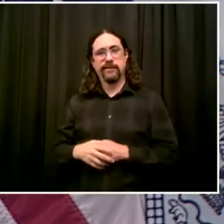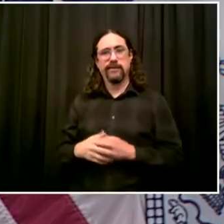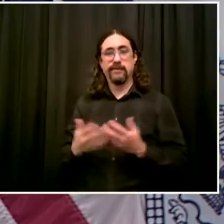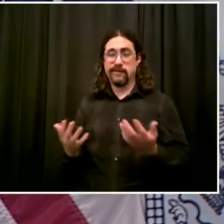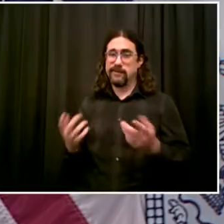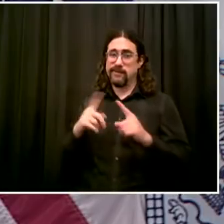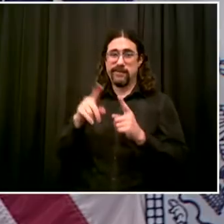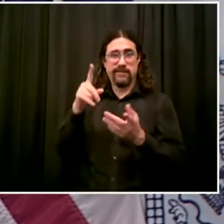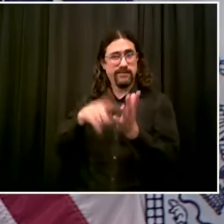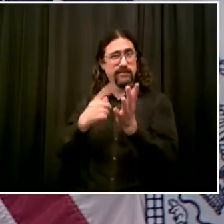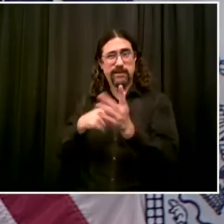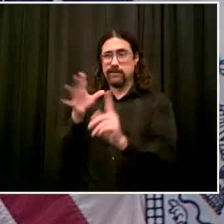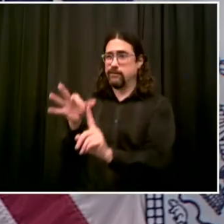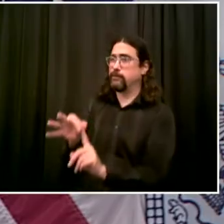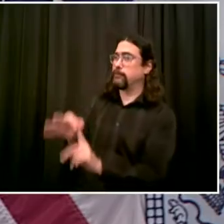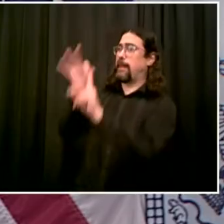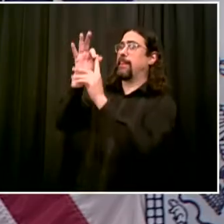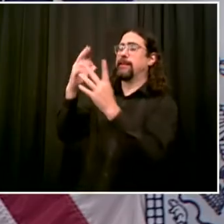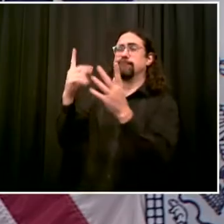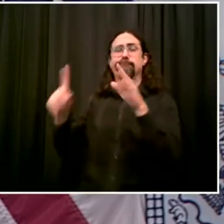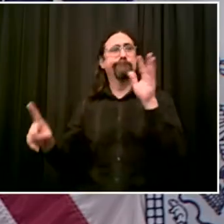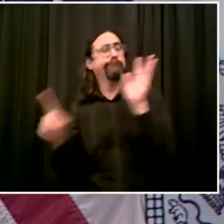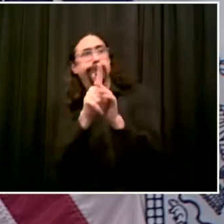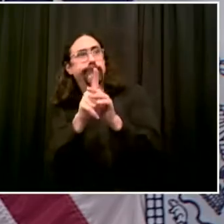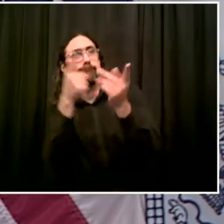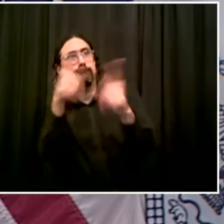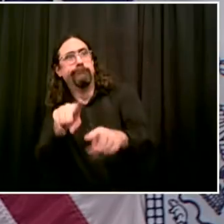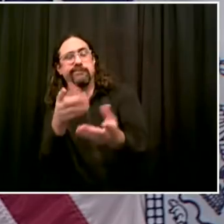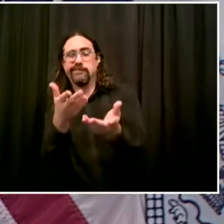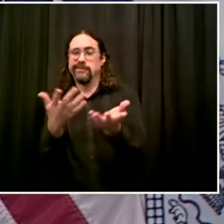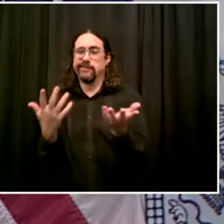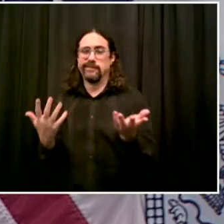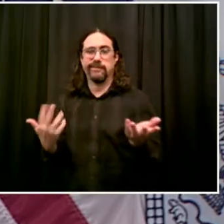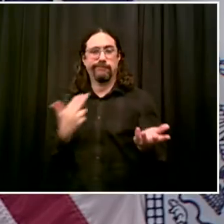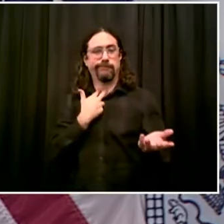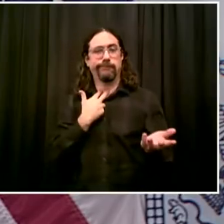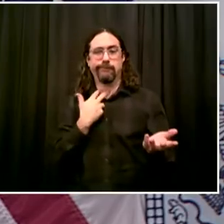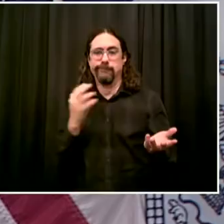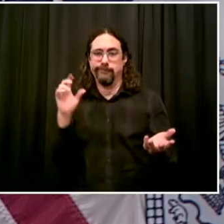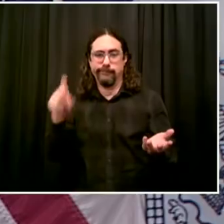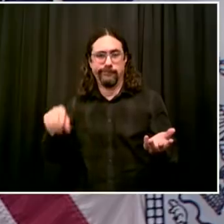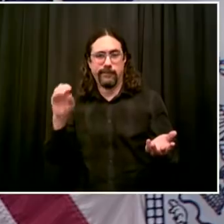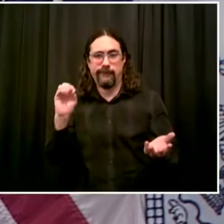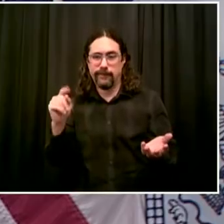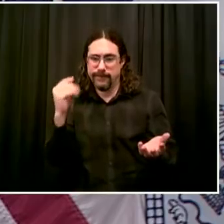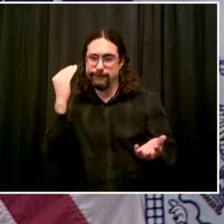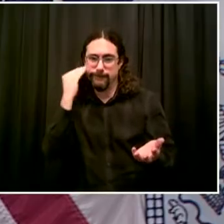NUMBER. BUT, I KNOW THEY CAN DO